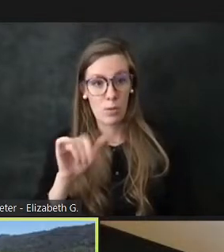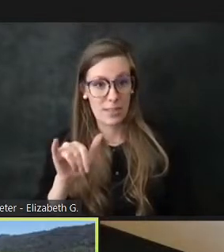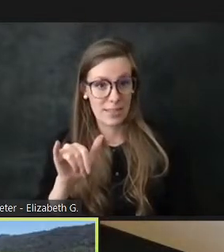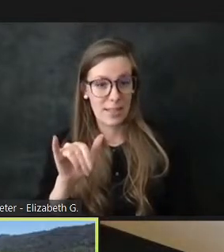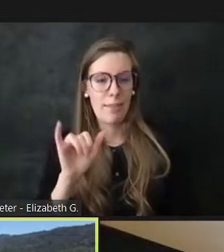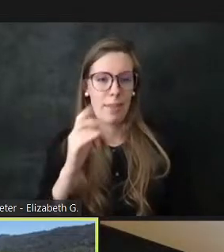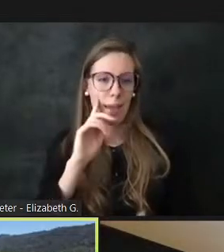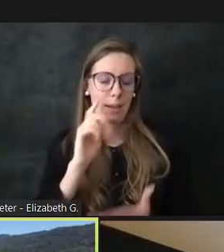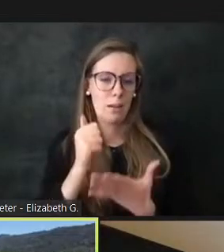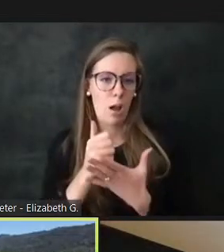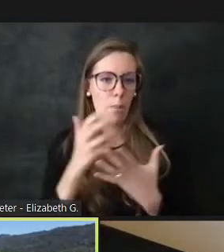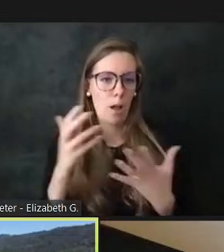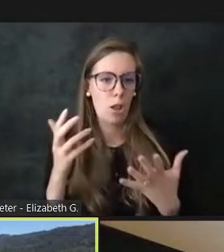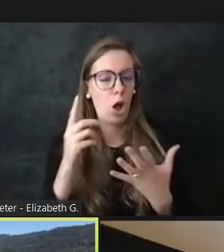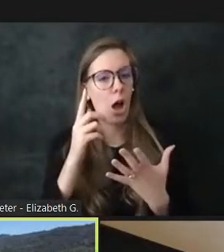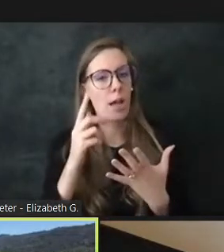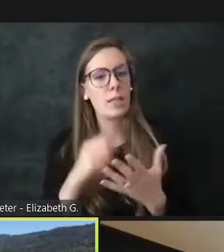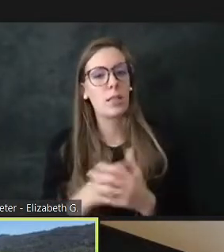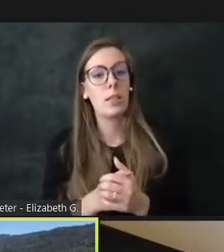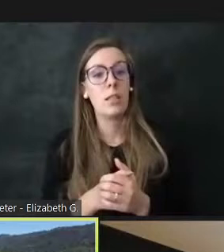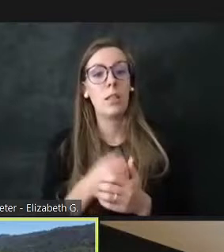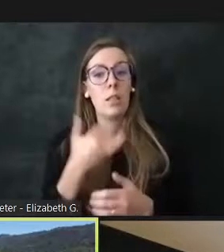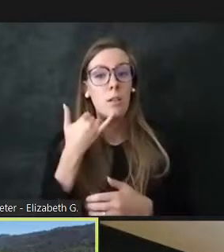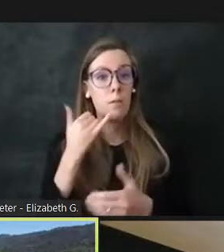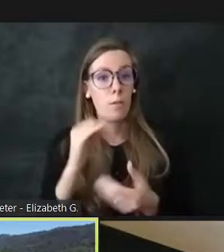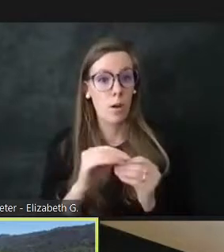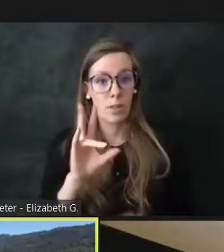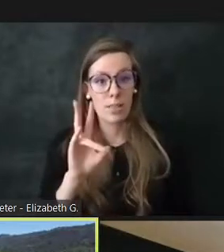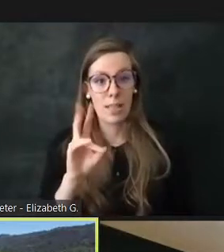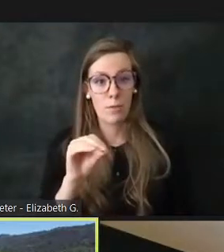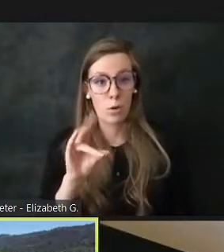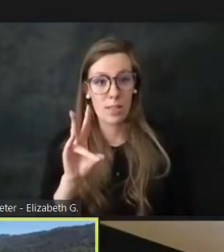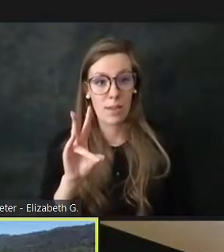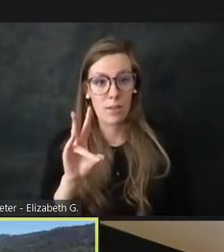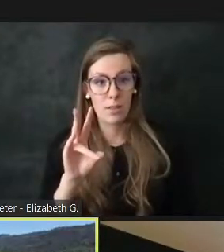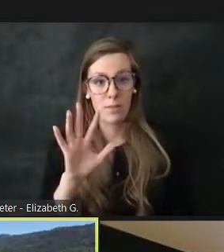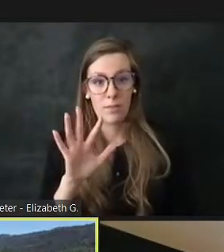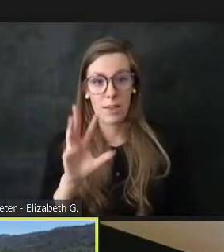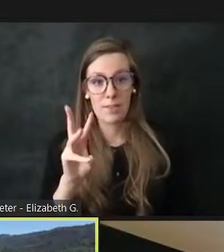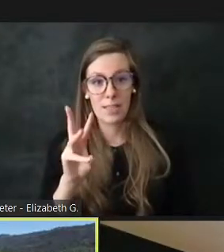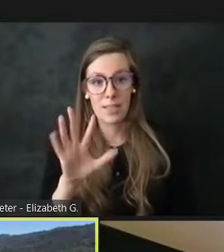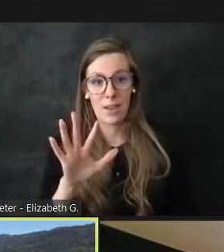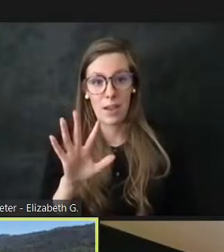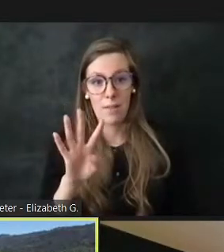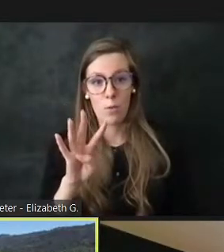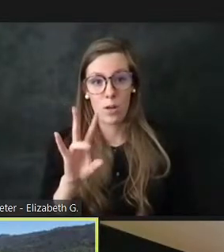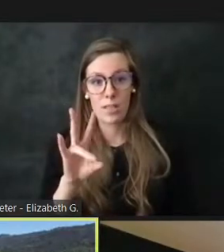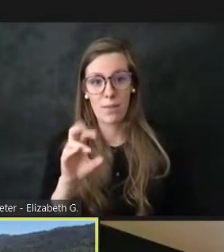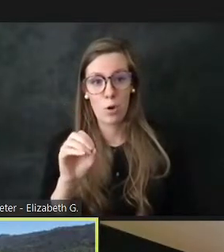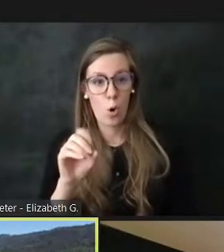The number that you could call is 707 56547 one, and they can give you